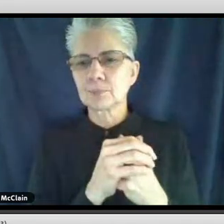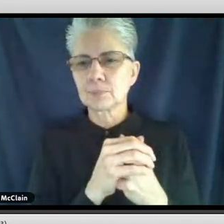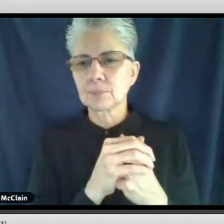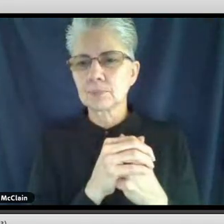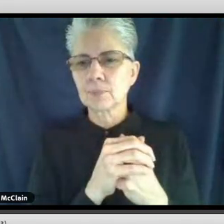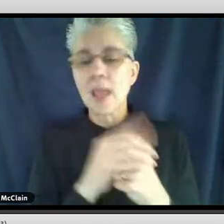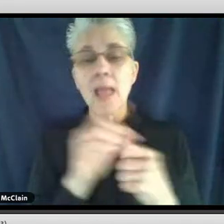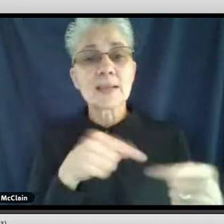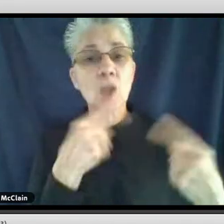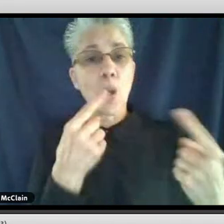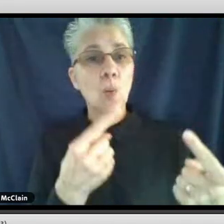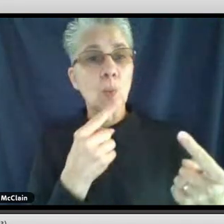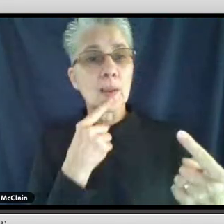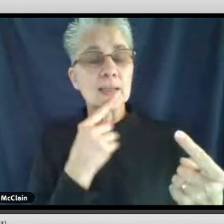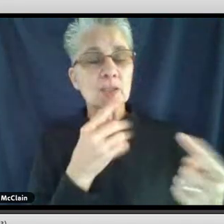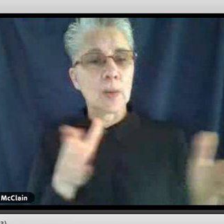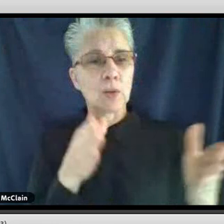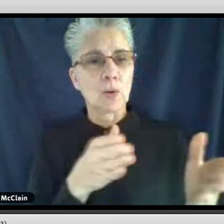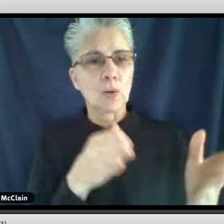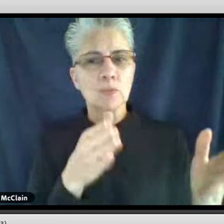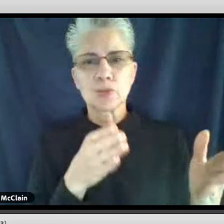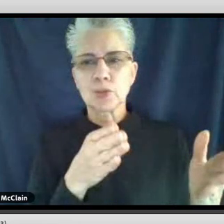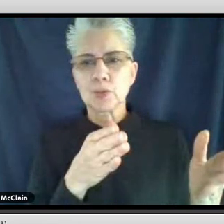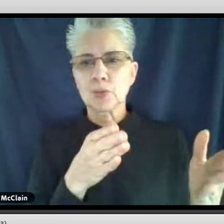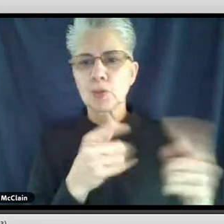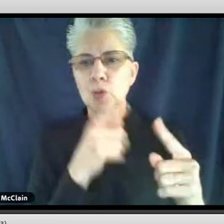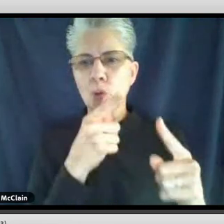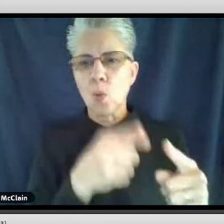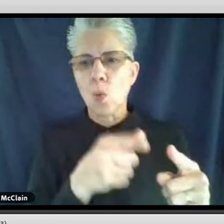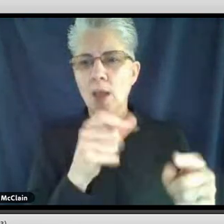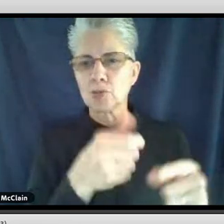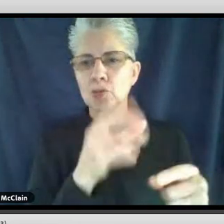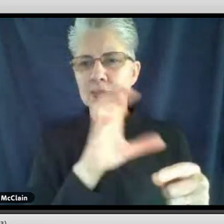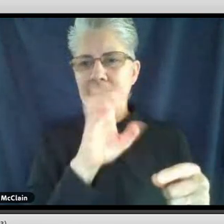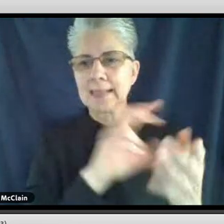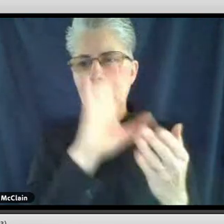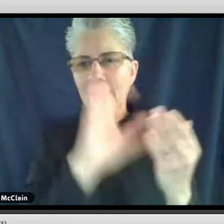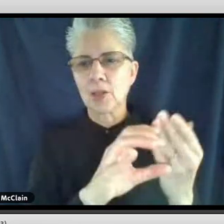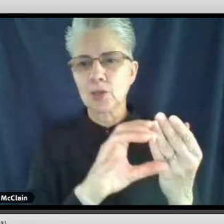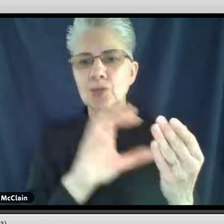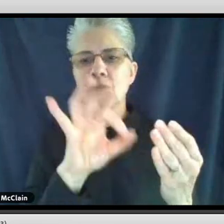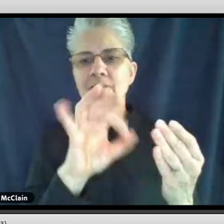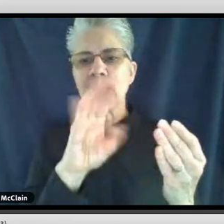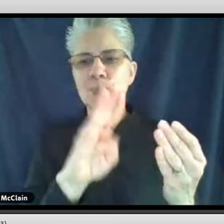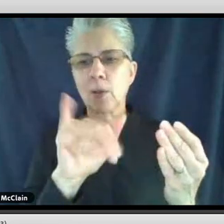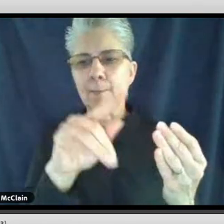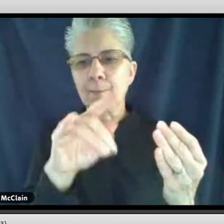As always, we encourage... the SWFLN CE calendar, the SWFLN Facebook page